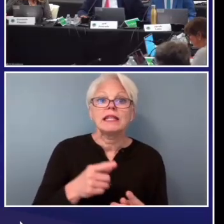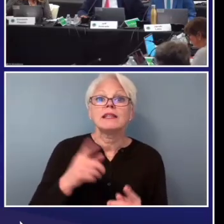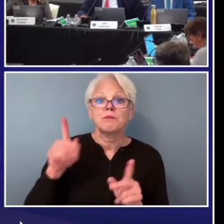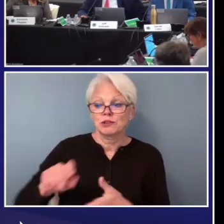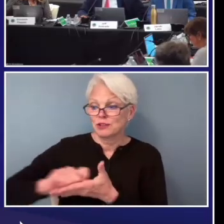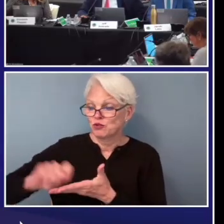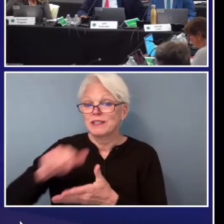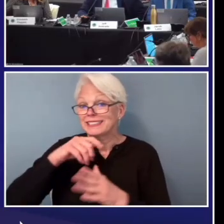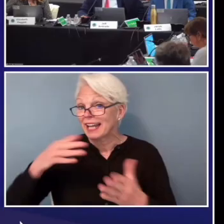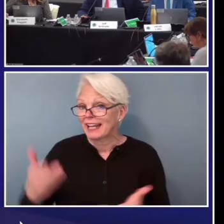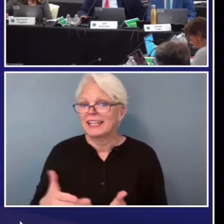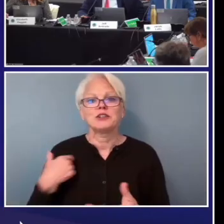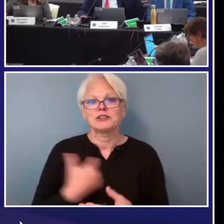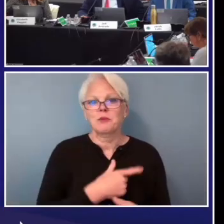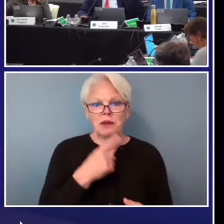going to have to get back to you in terms of the specifics on that.